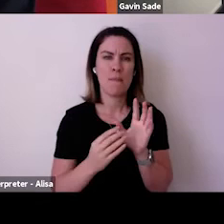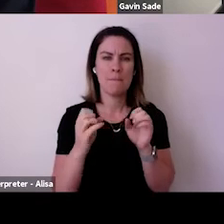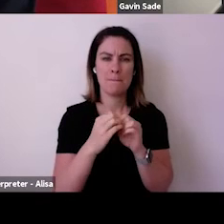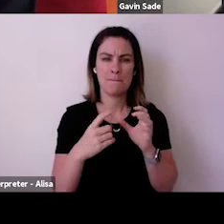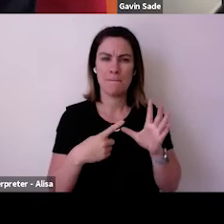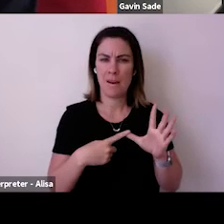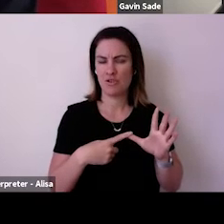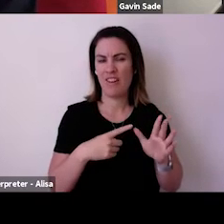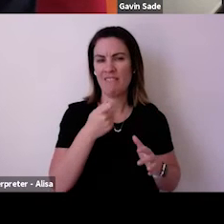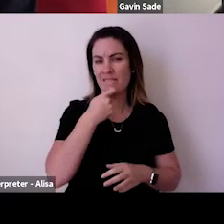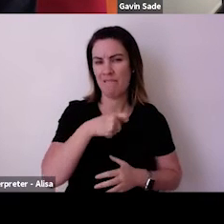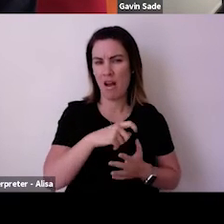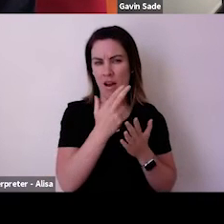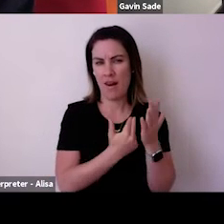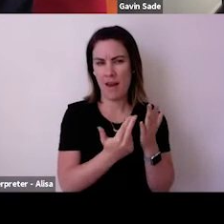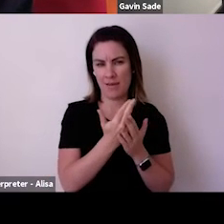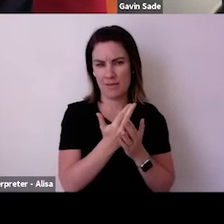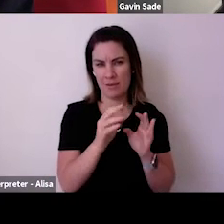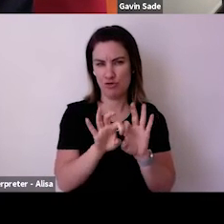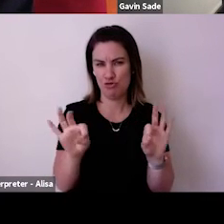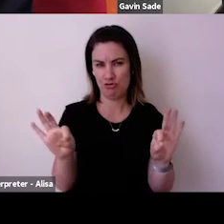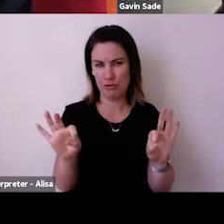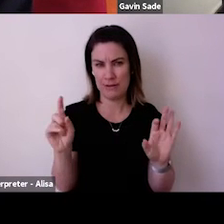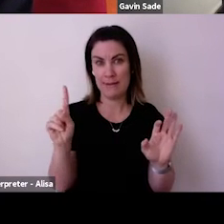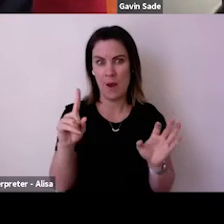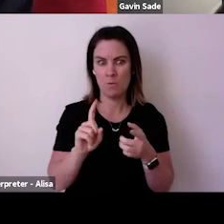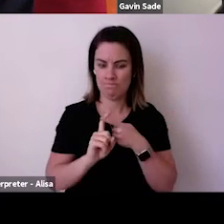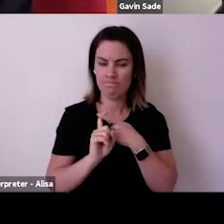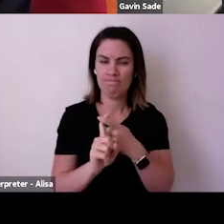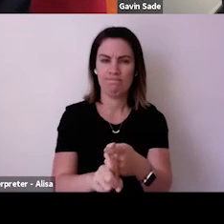The overall purpose was to better understand the evolving